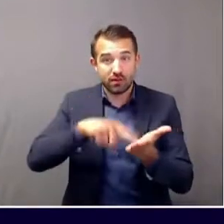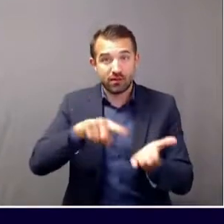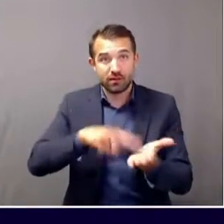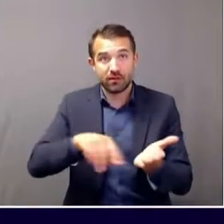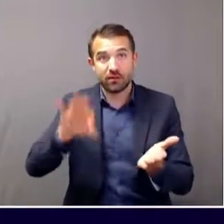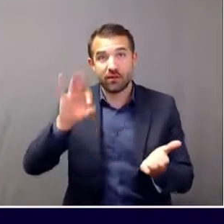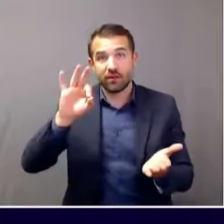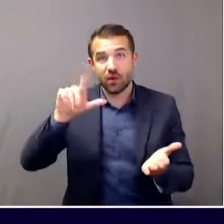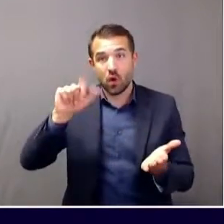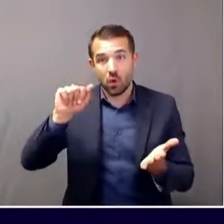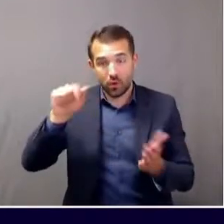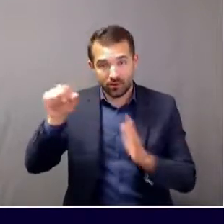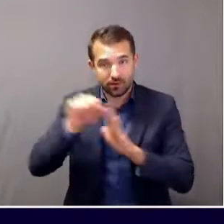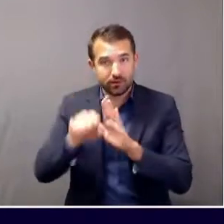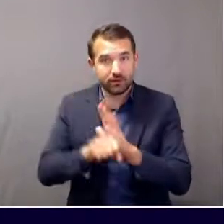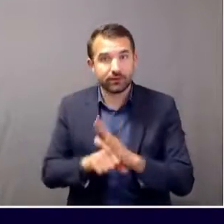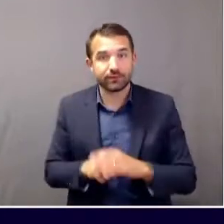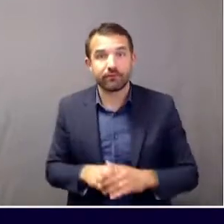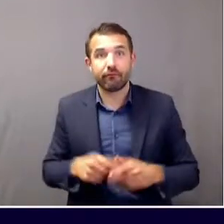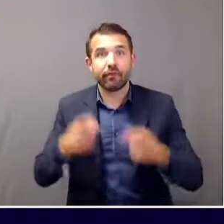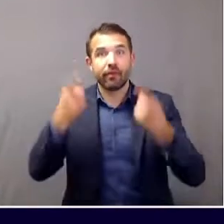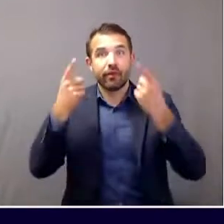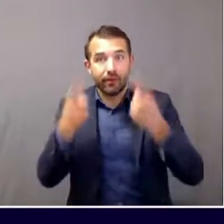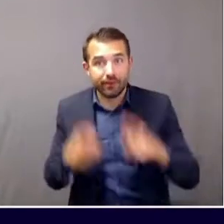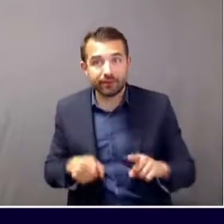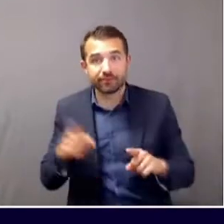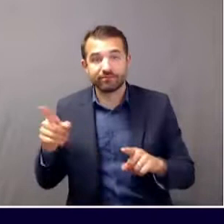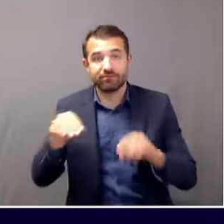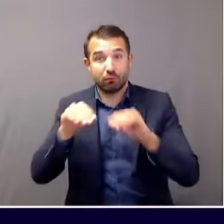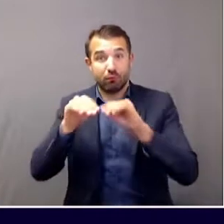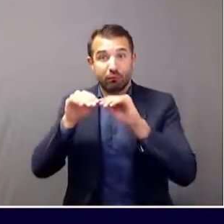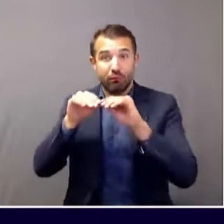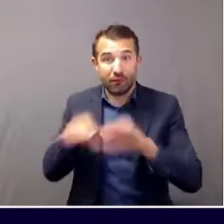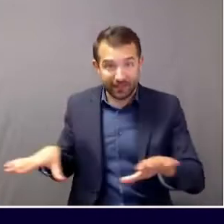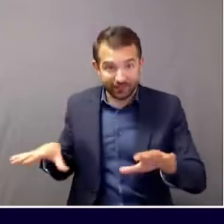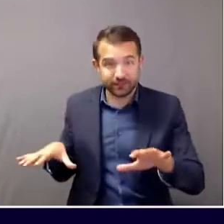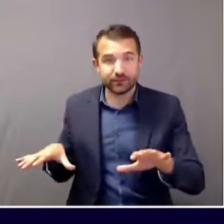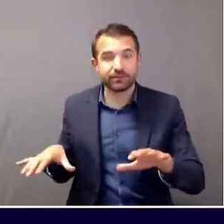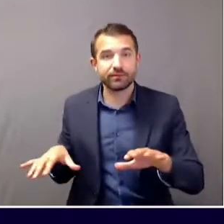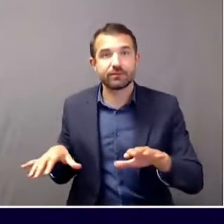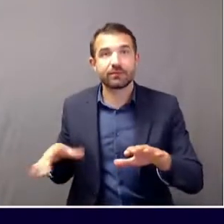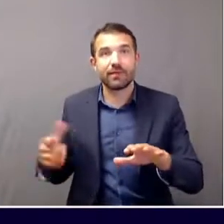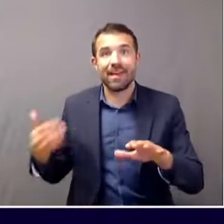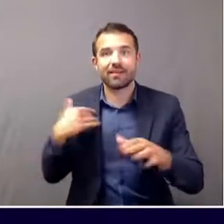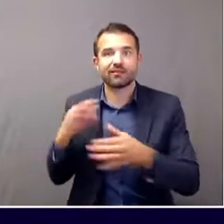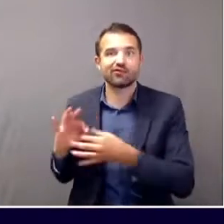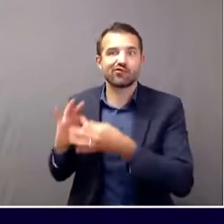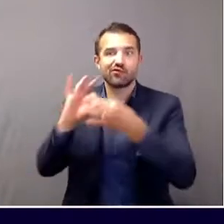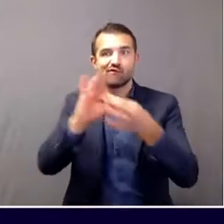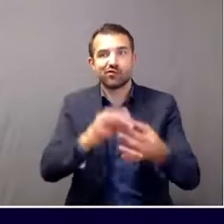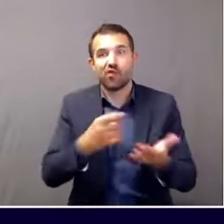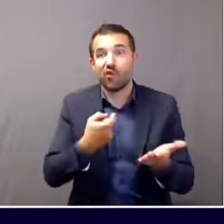regarding a transmission events an outbreak that occurred there